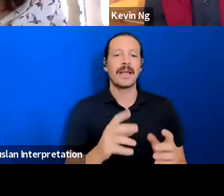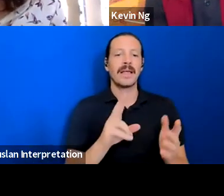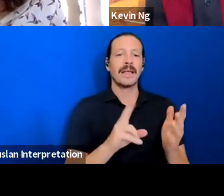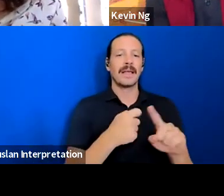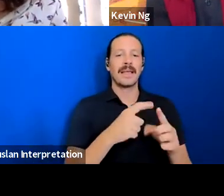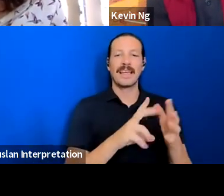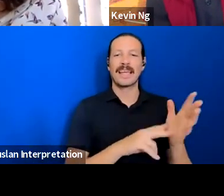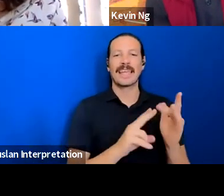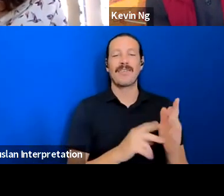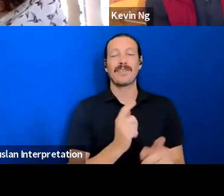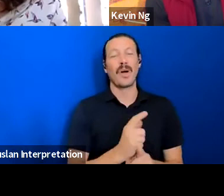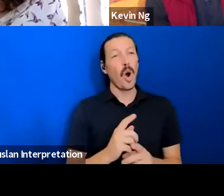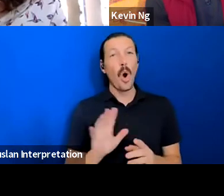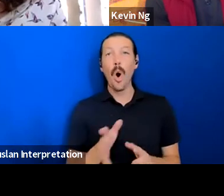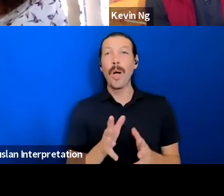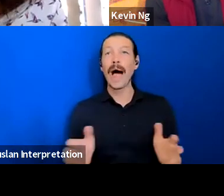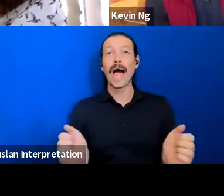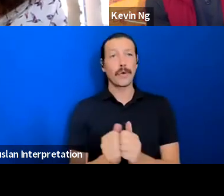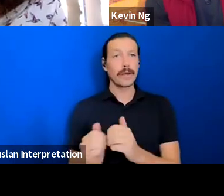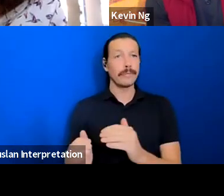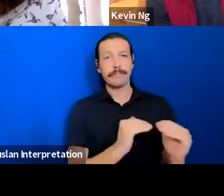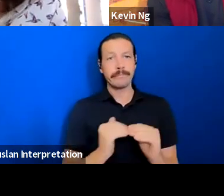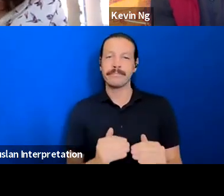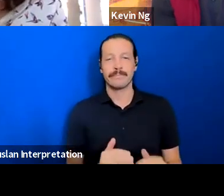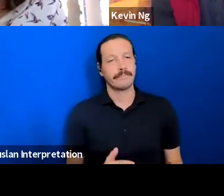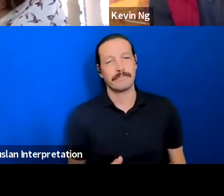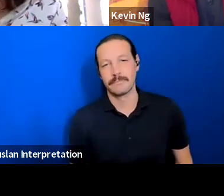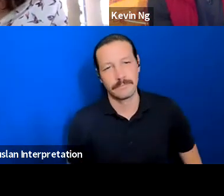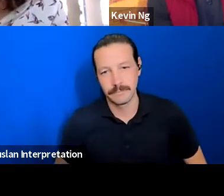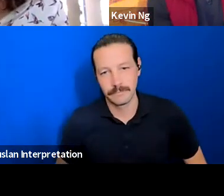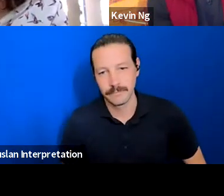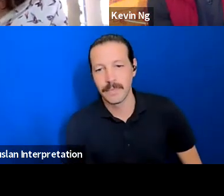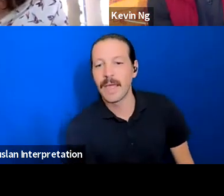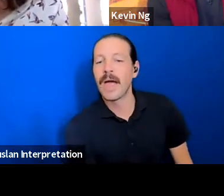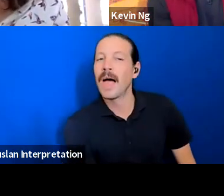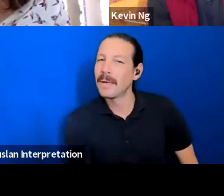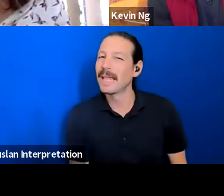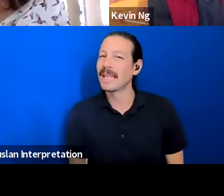I don't know why even through all my panels I'm surprise the tomorrow third are the top third. I